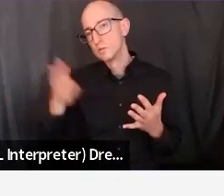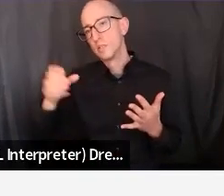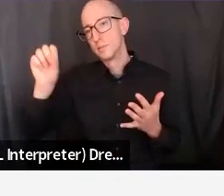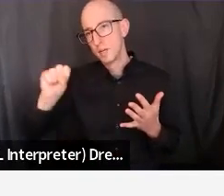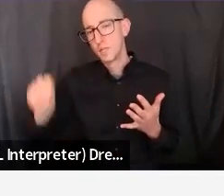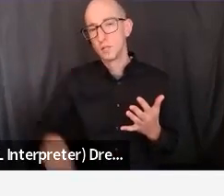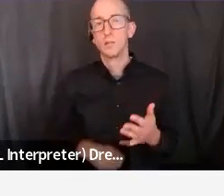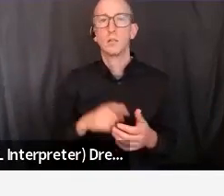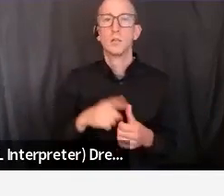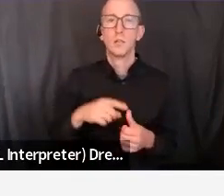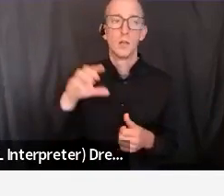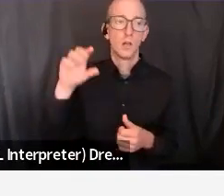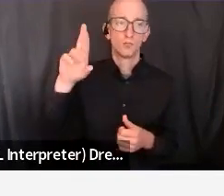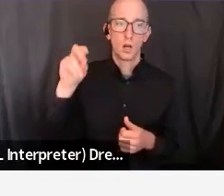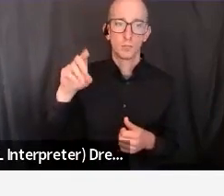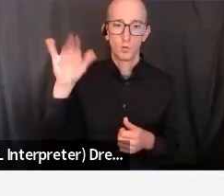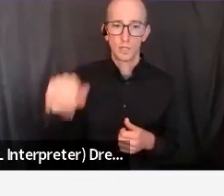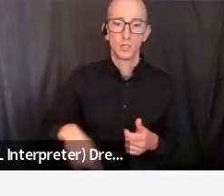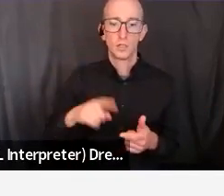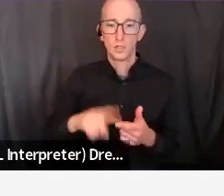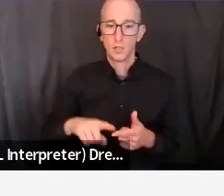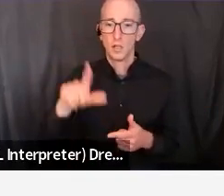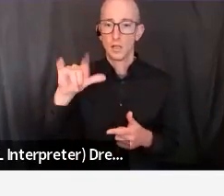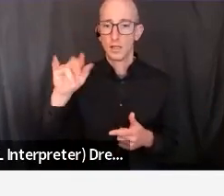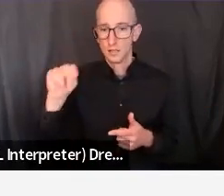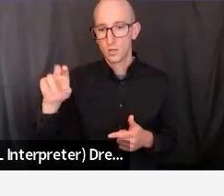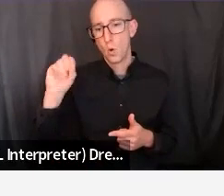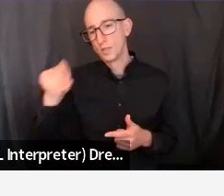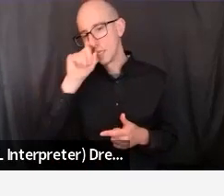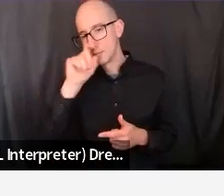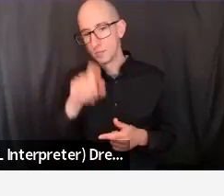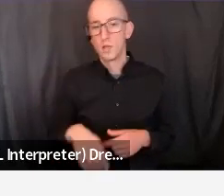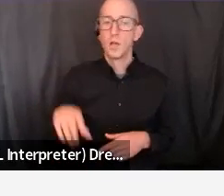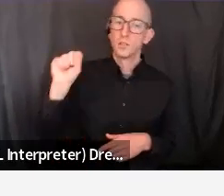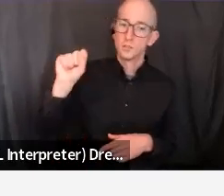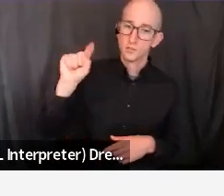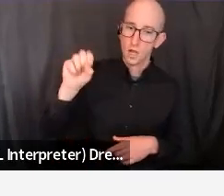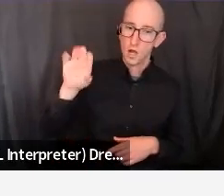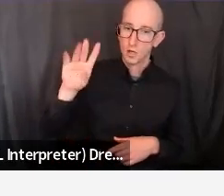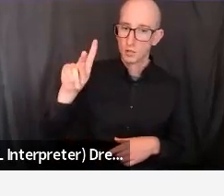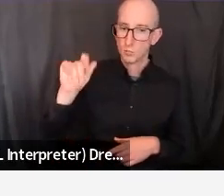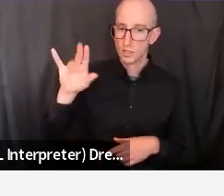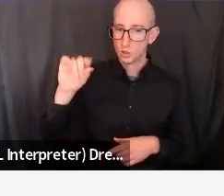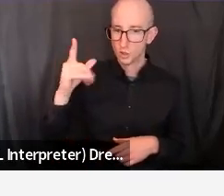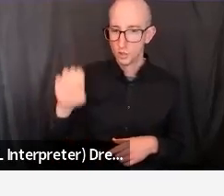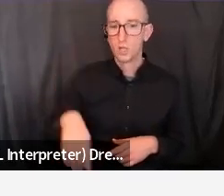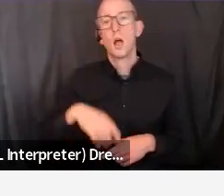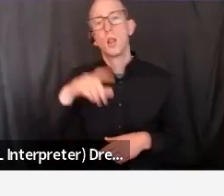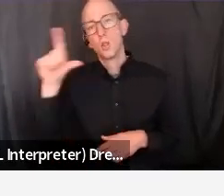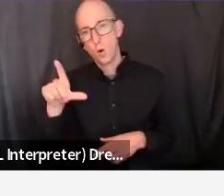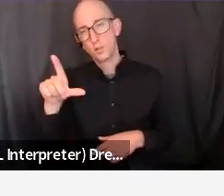LARGE that aligns with their intermodal connector network. So this is 50,000 TUs-- or sorry. I think